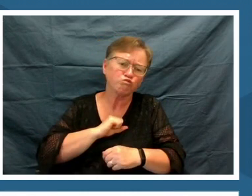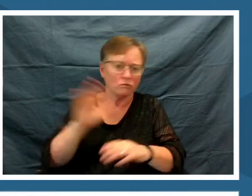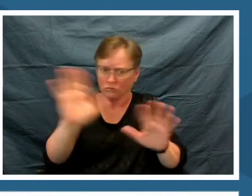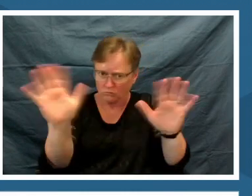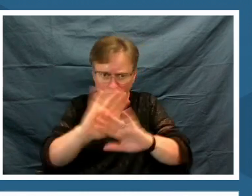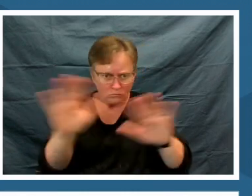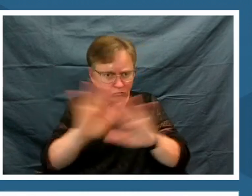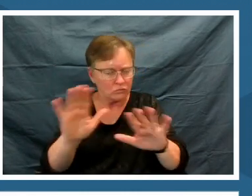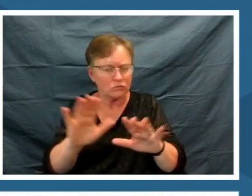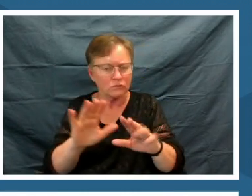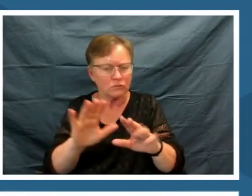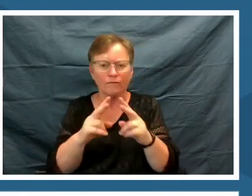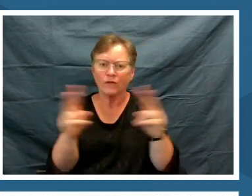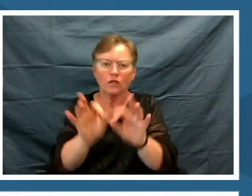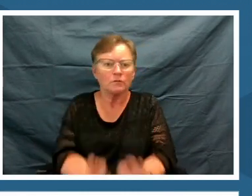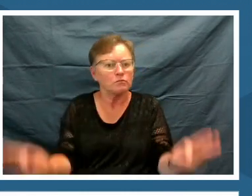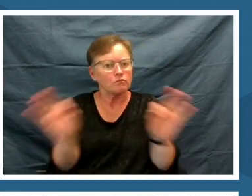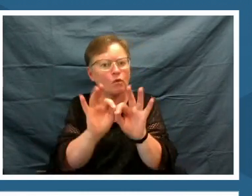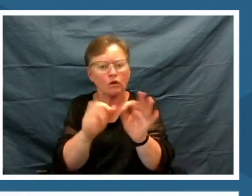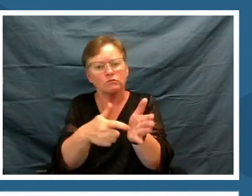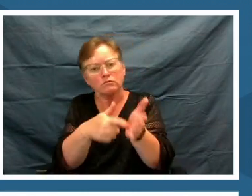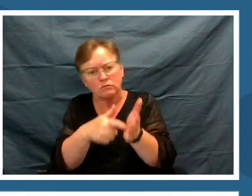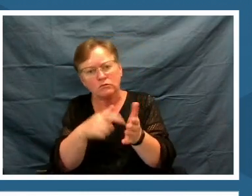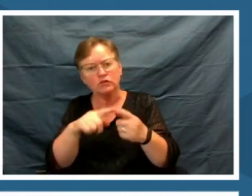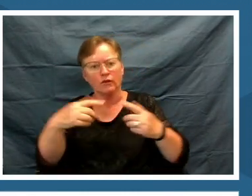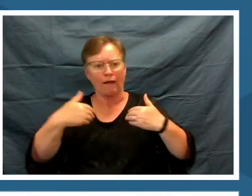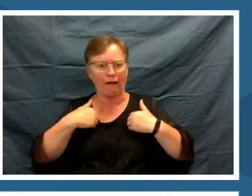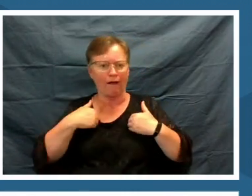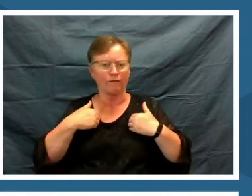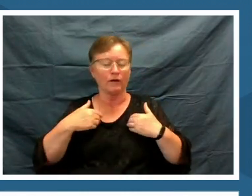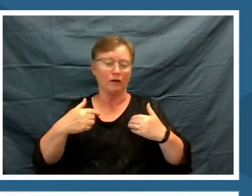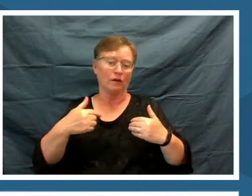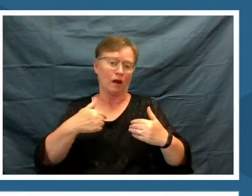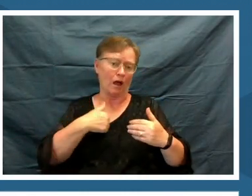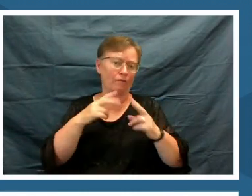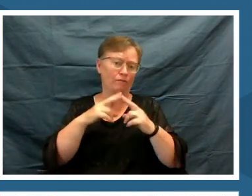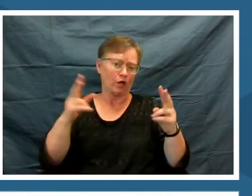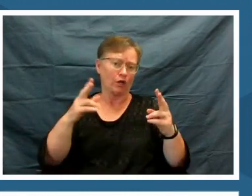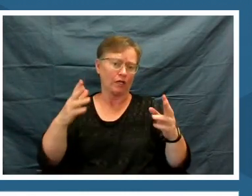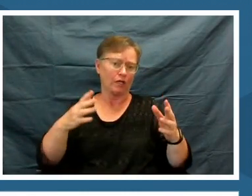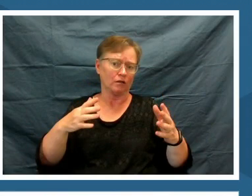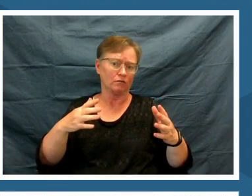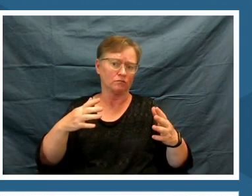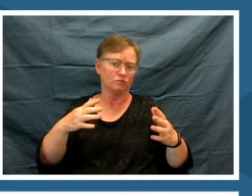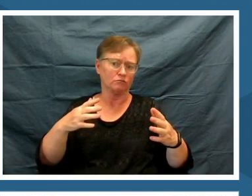encouraged by some of the polling that patty um